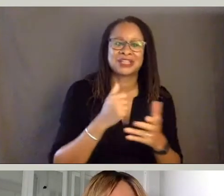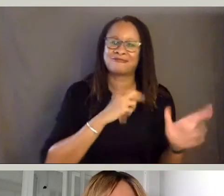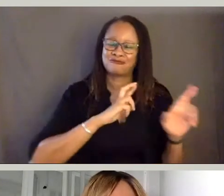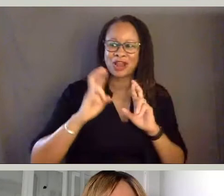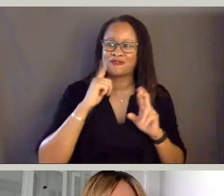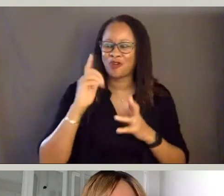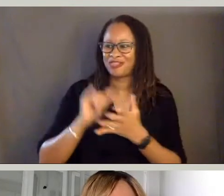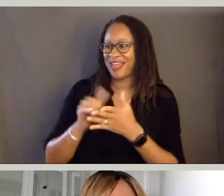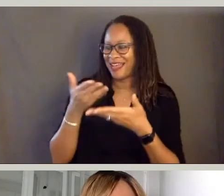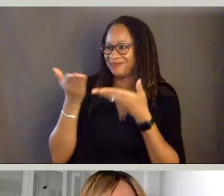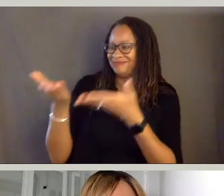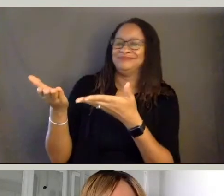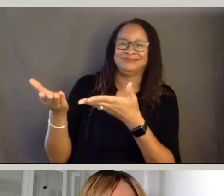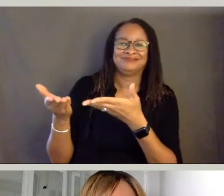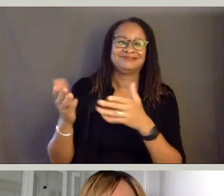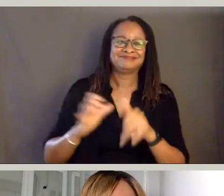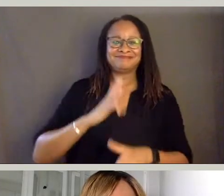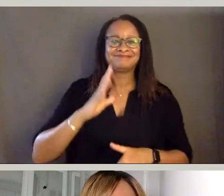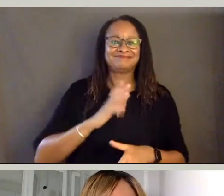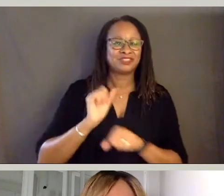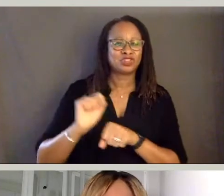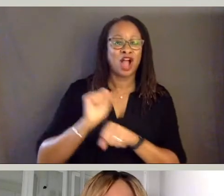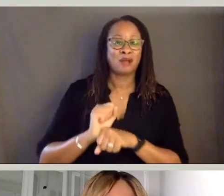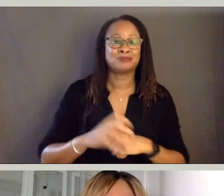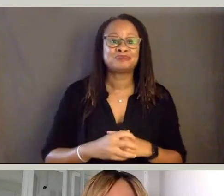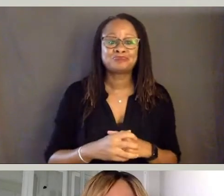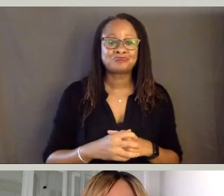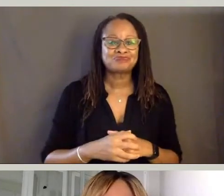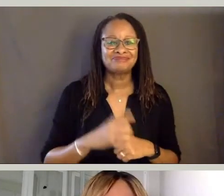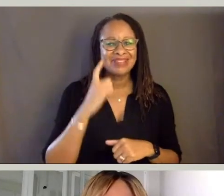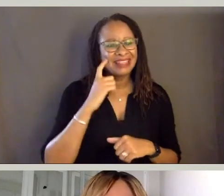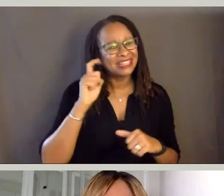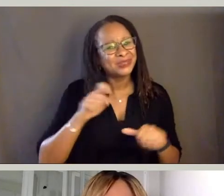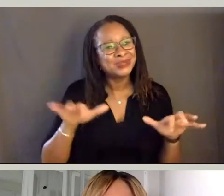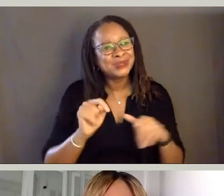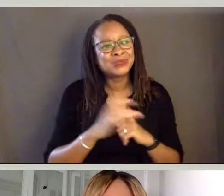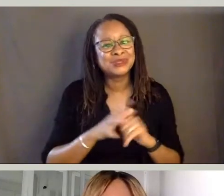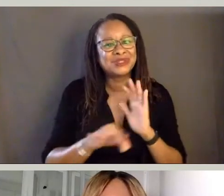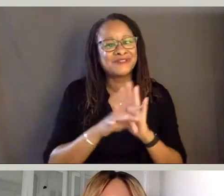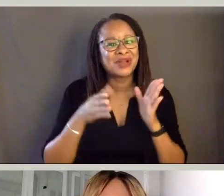And so, I think you have to just do it, you have to find a way to do it.